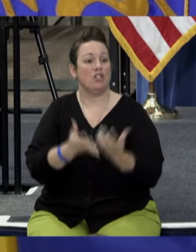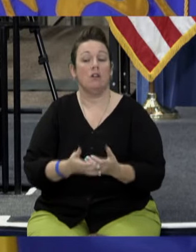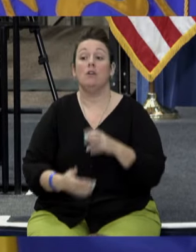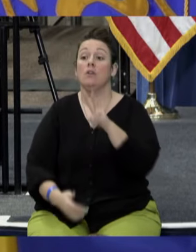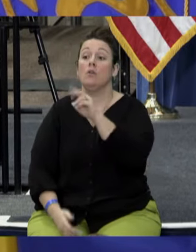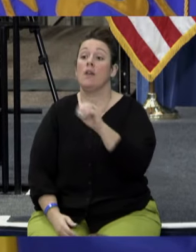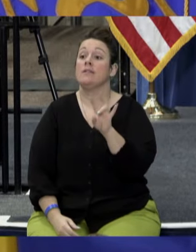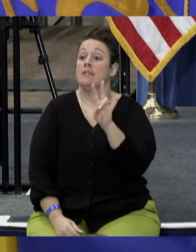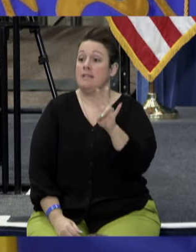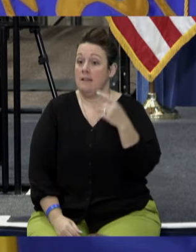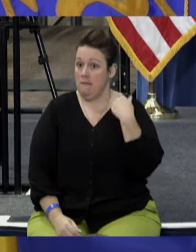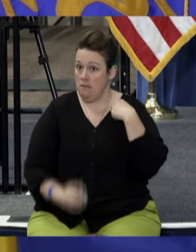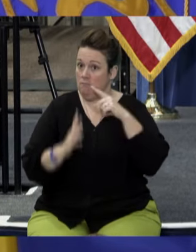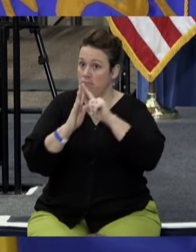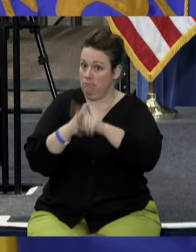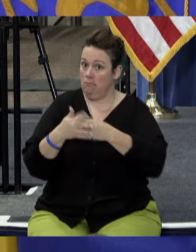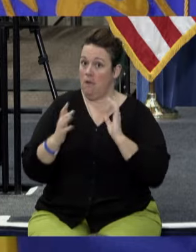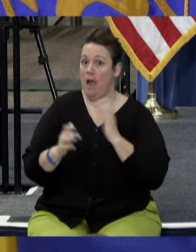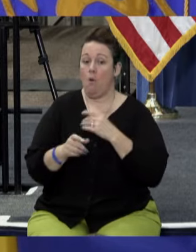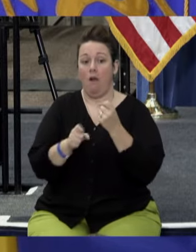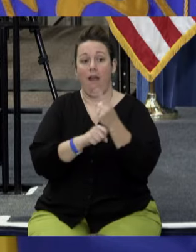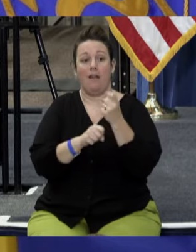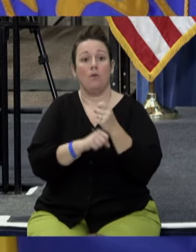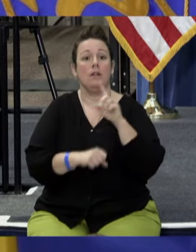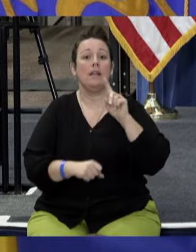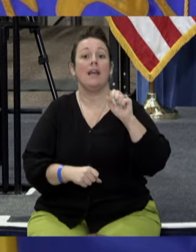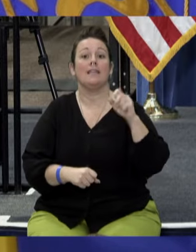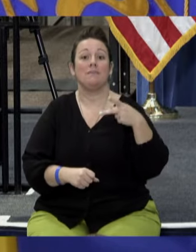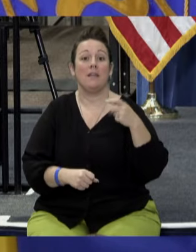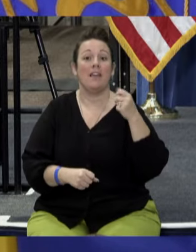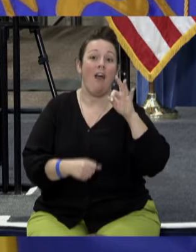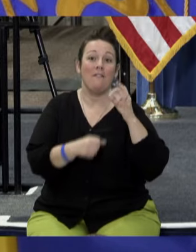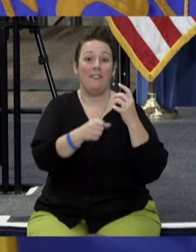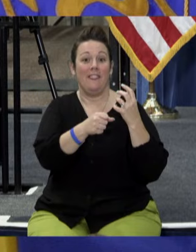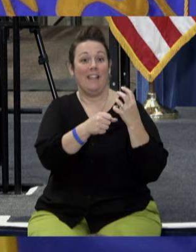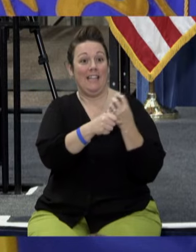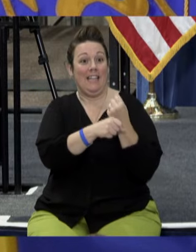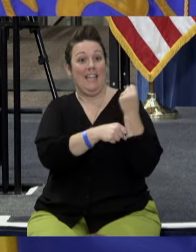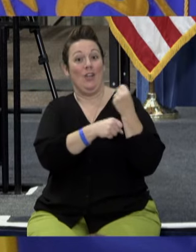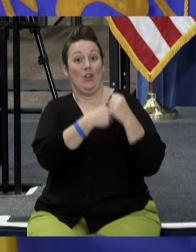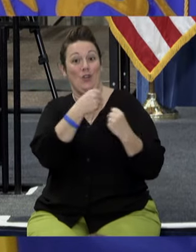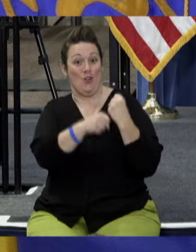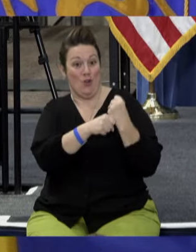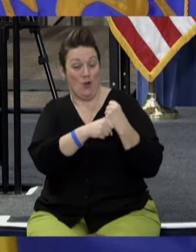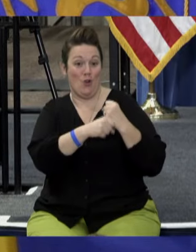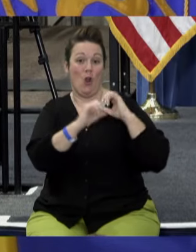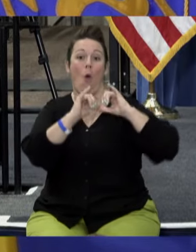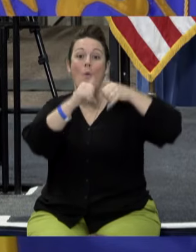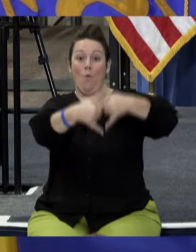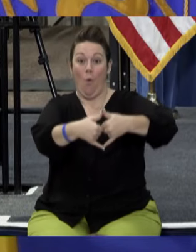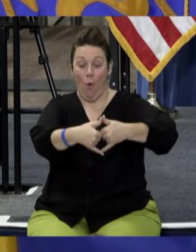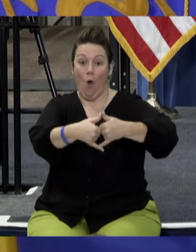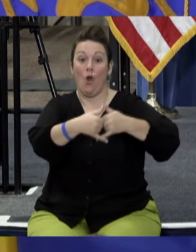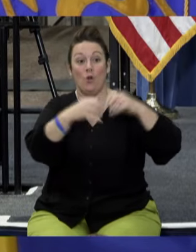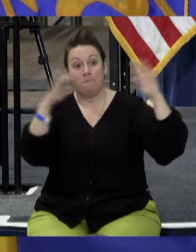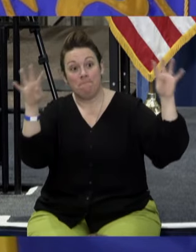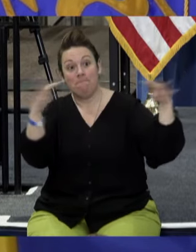we began our annual DSP of the Year Awards to raise the profile in front of lawmakers of the